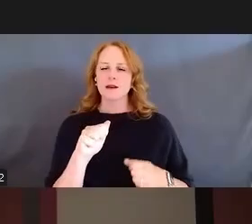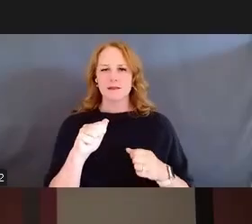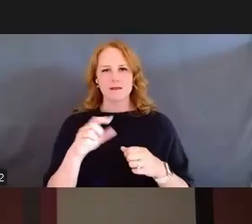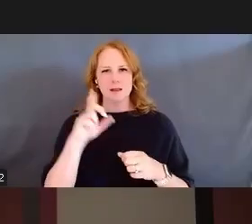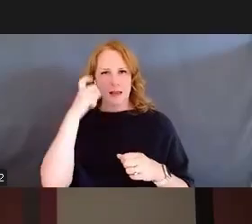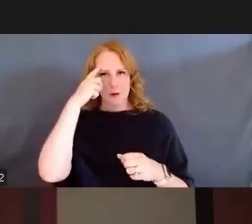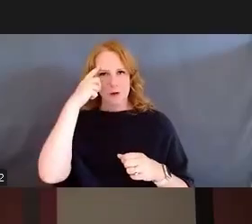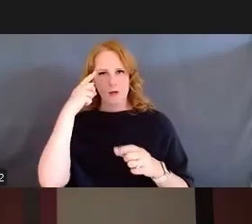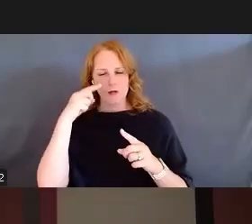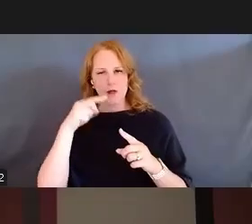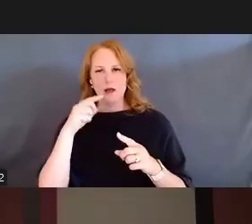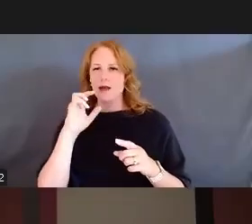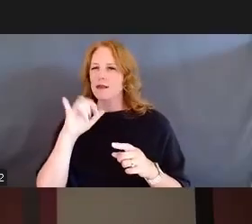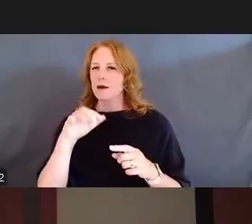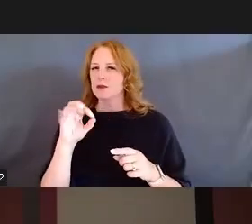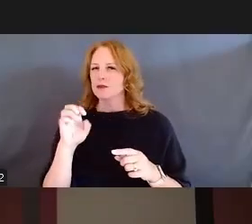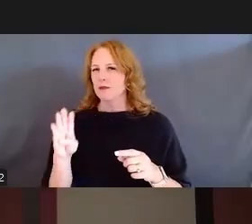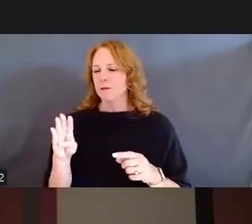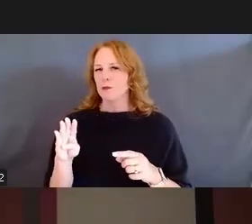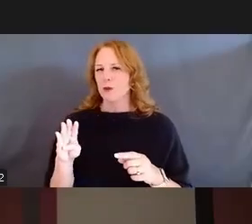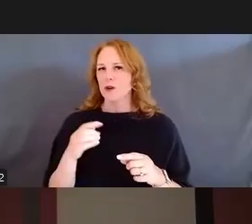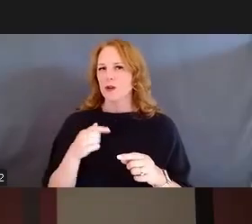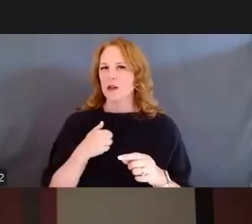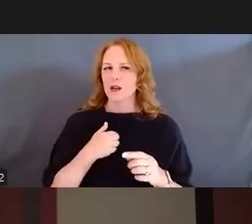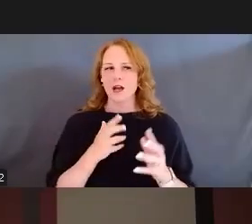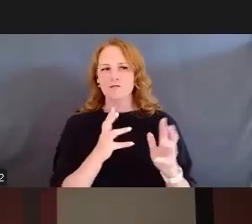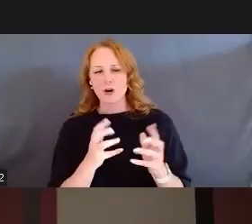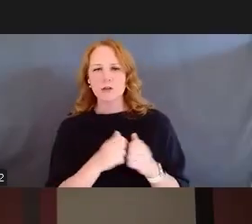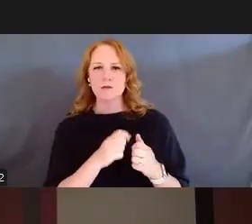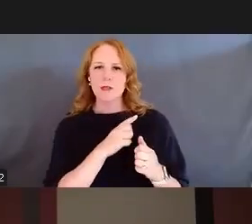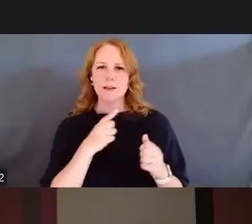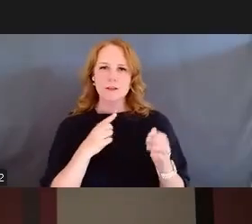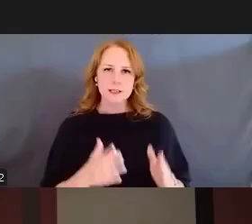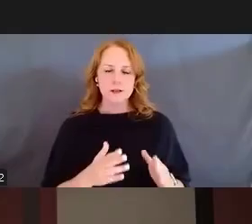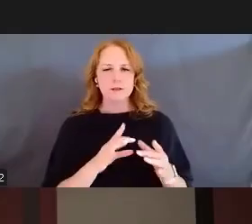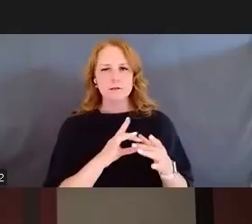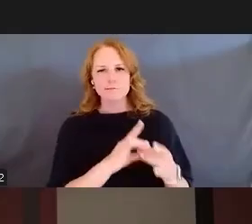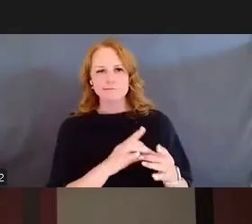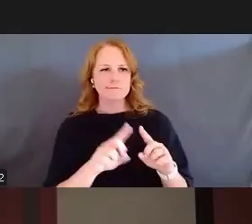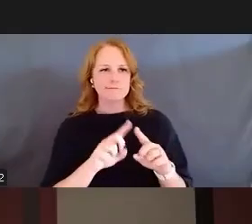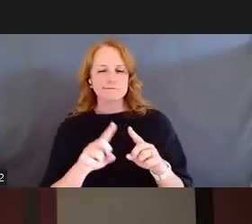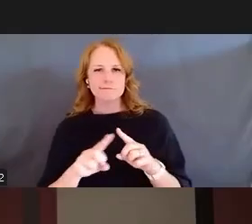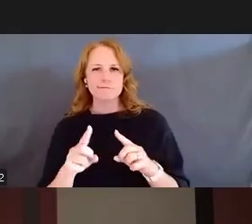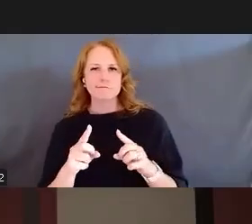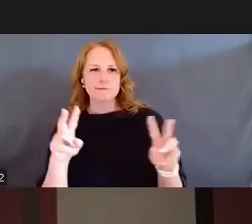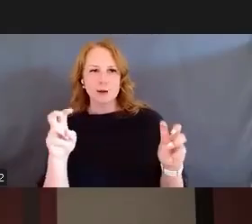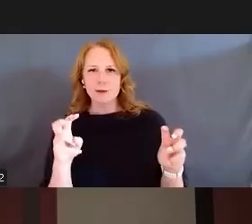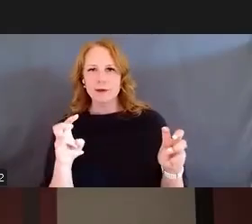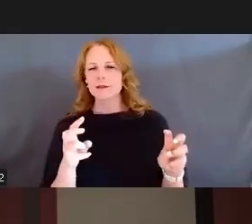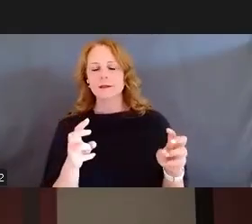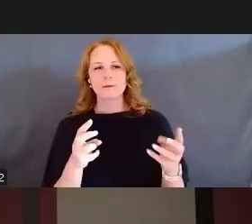that was in February and I talked to legislators about about different things and topics like how